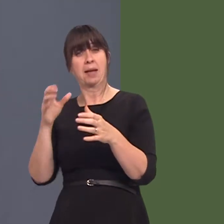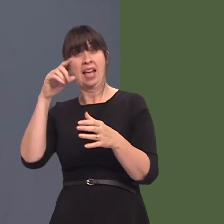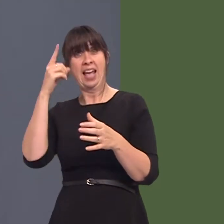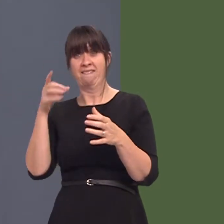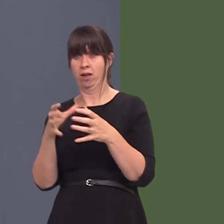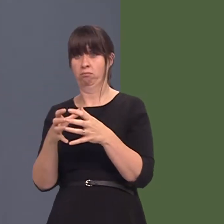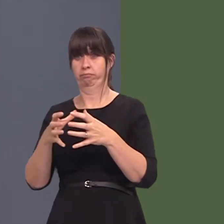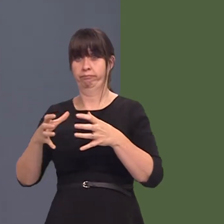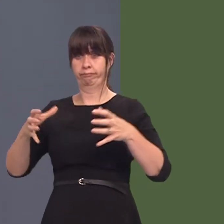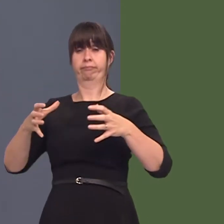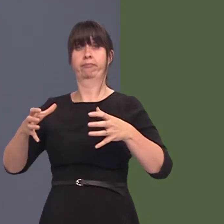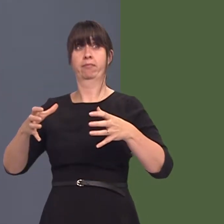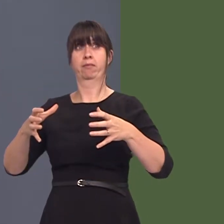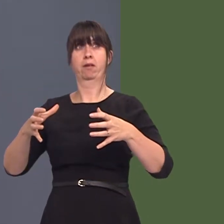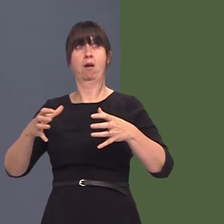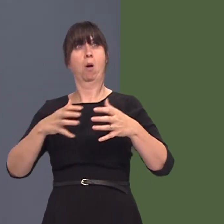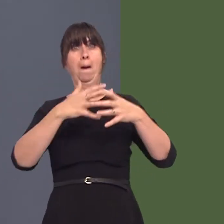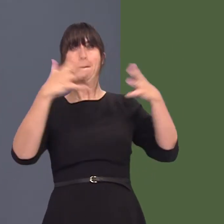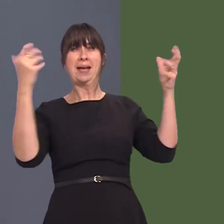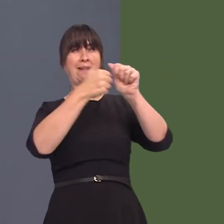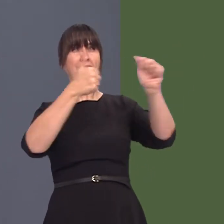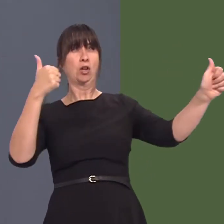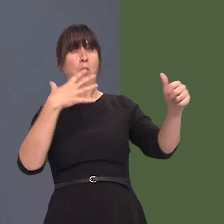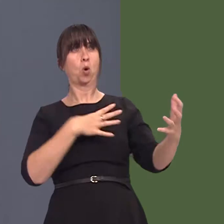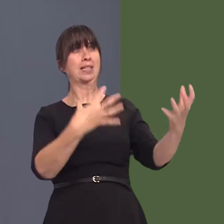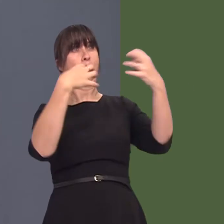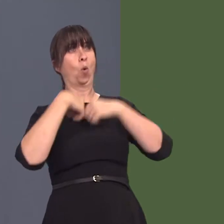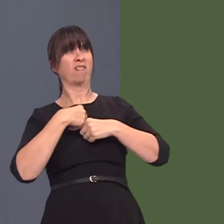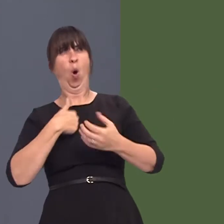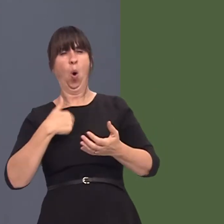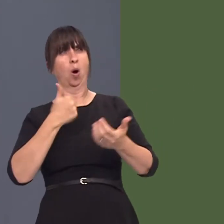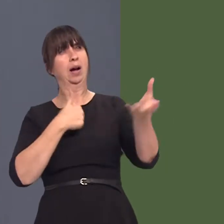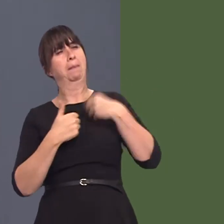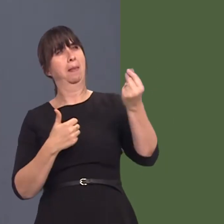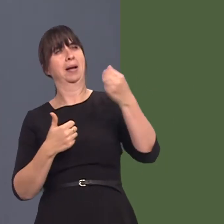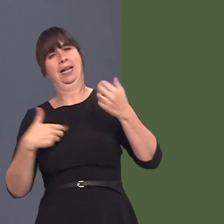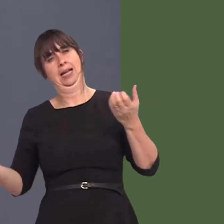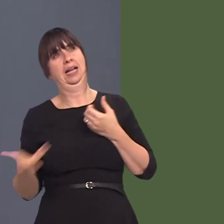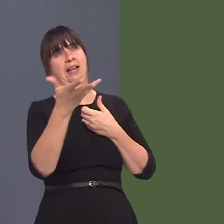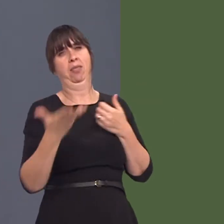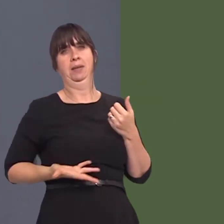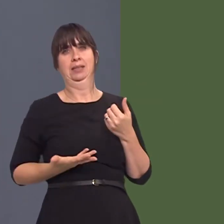to sell to larger multinational entities rather than to pursue sustainable domestic growth.